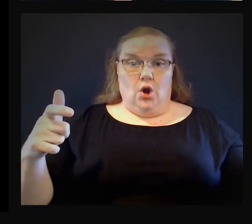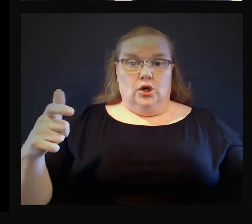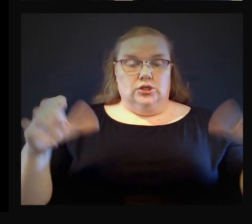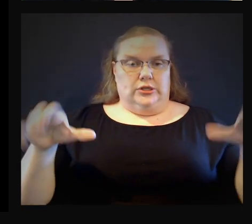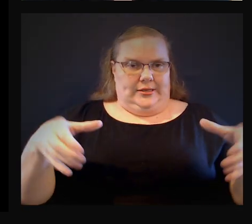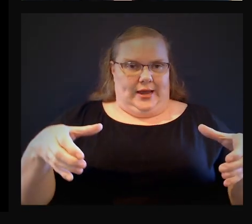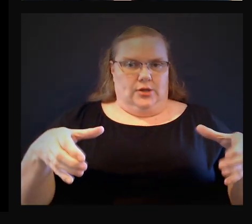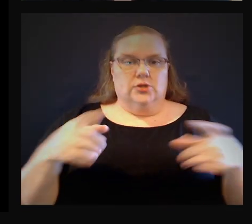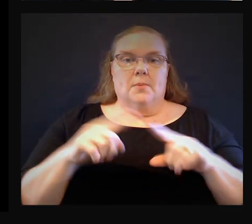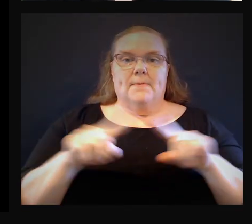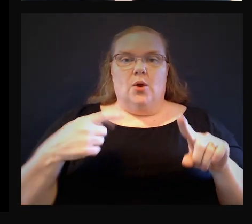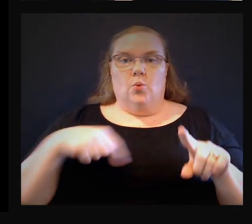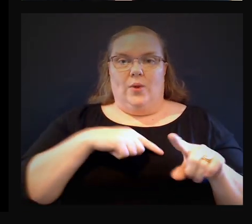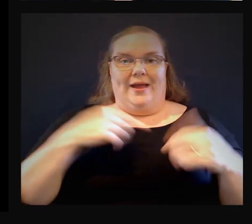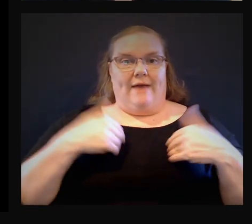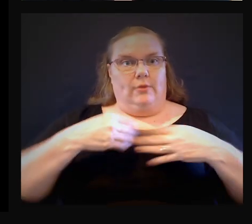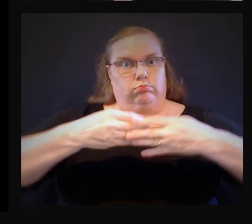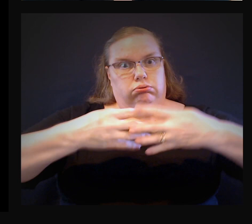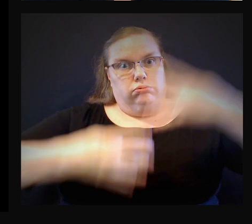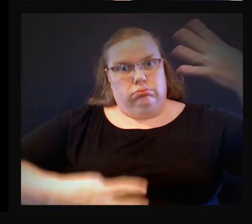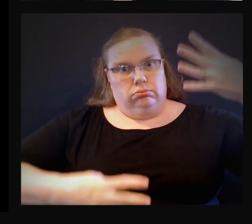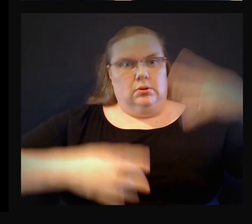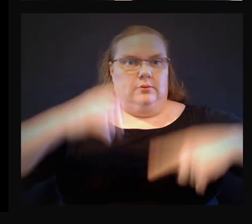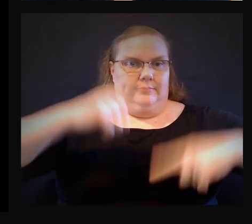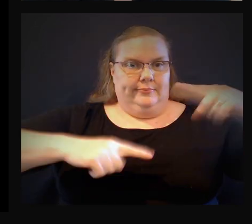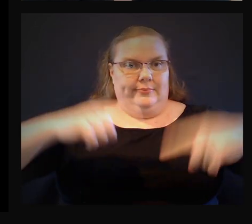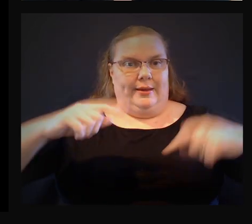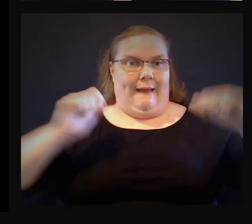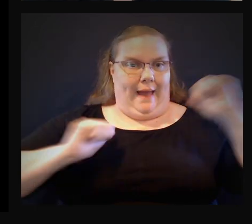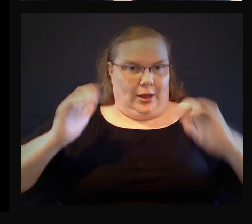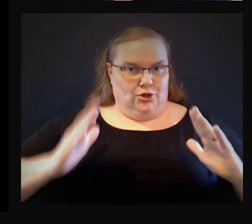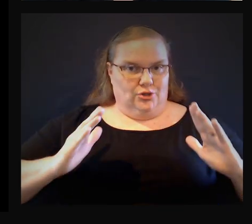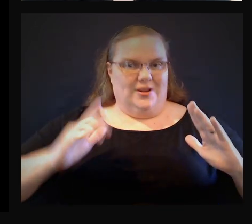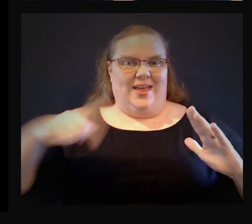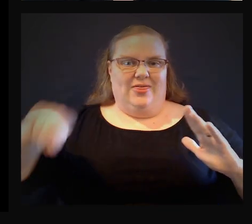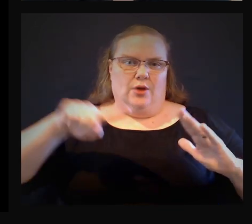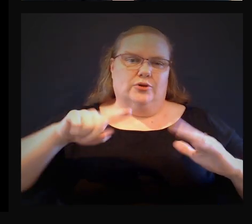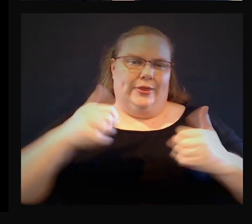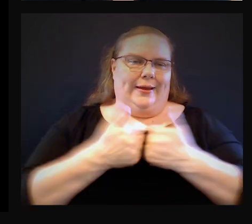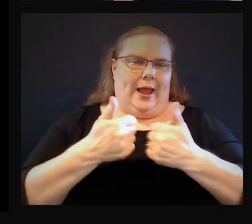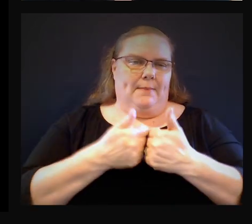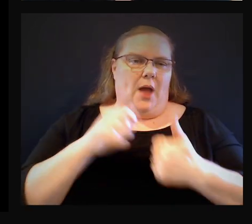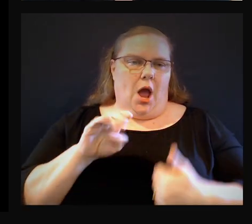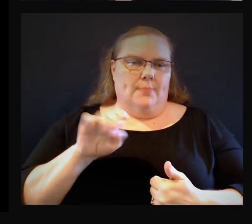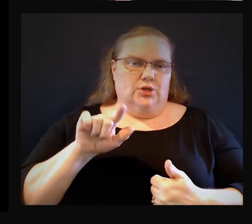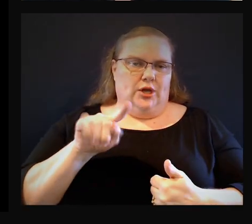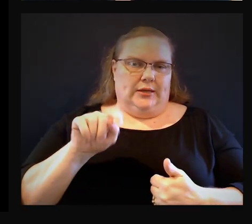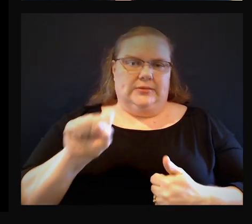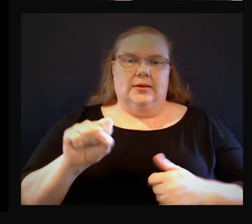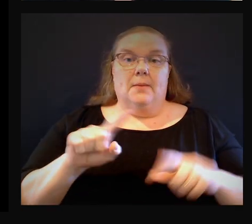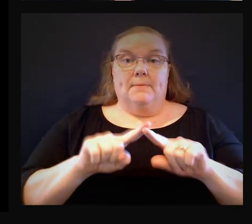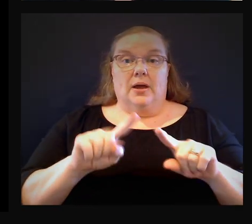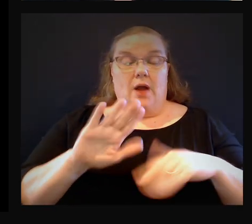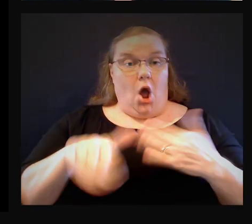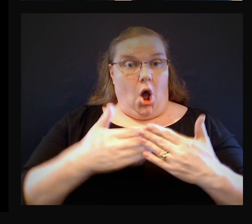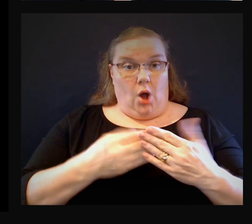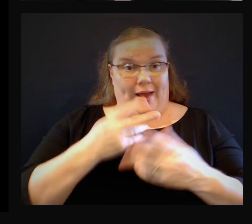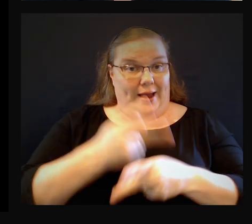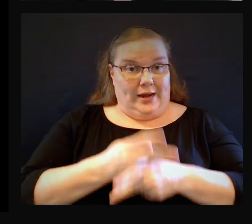In this example, we have a large array of Actors. Actors are essentially the game objects in Unreal Engine. Here, all I care about are the hidden Actors.